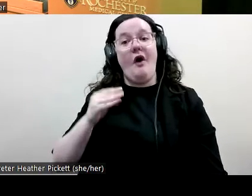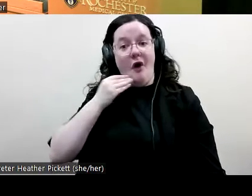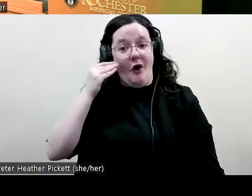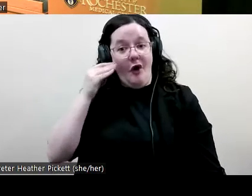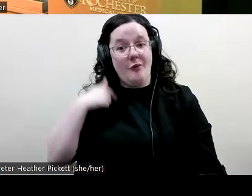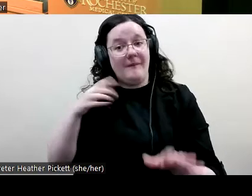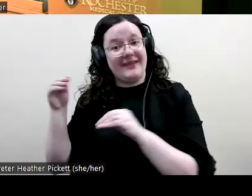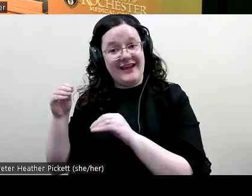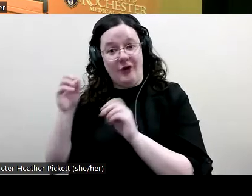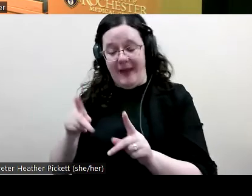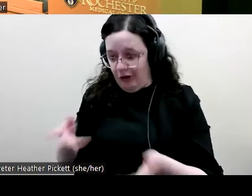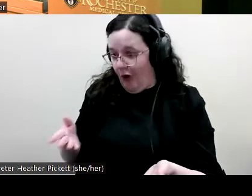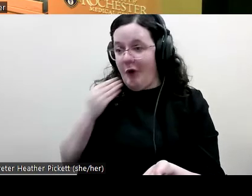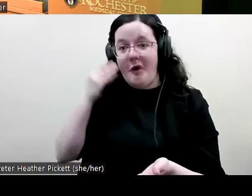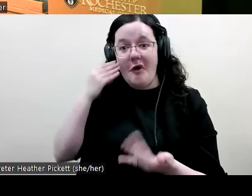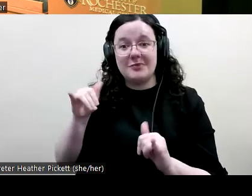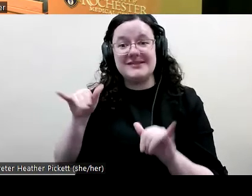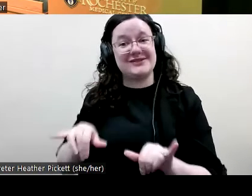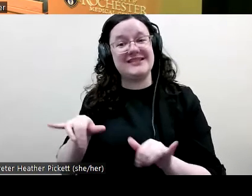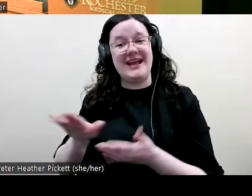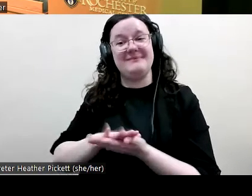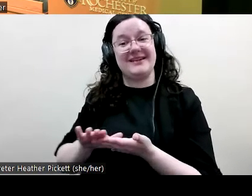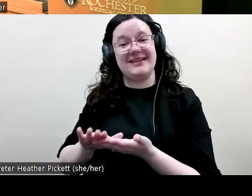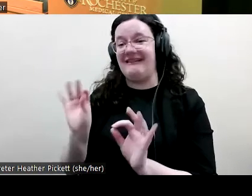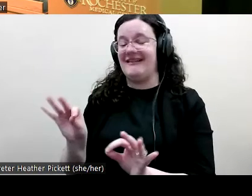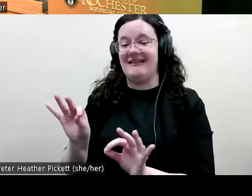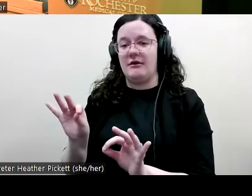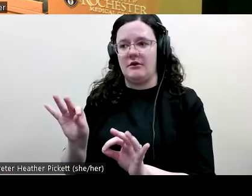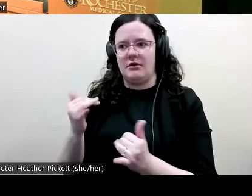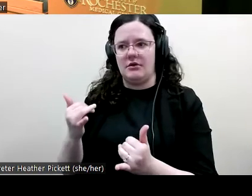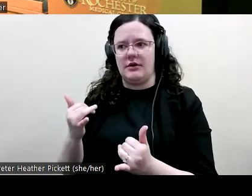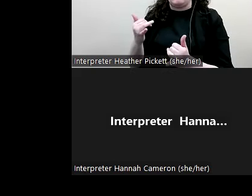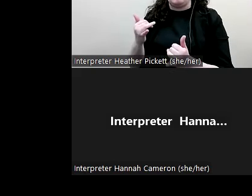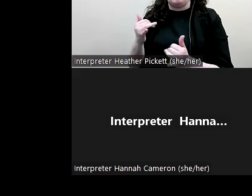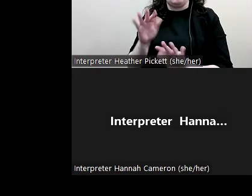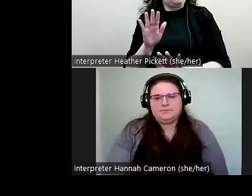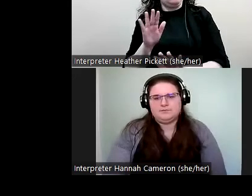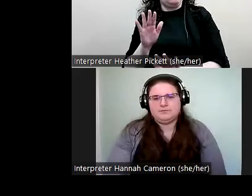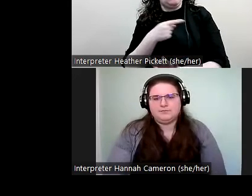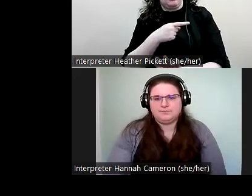empty nest and now this young adult is back living with you right and so things have have obviously